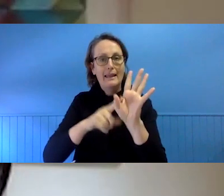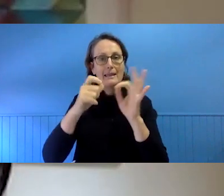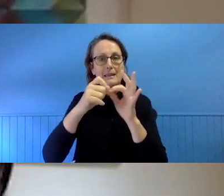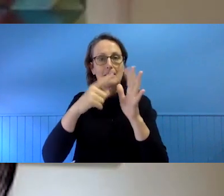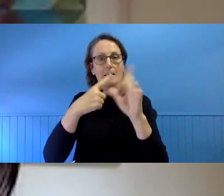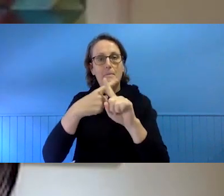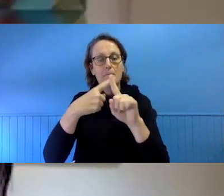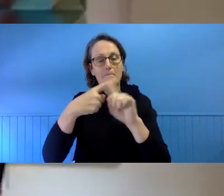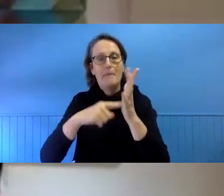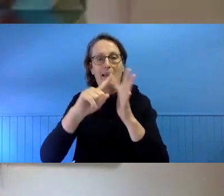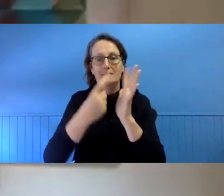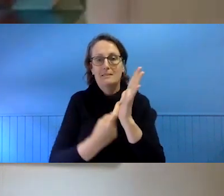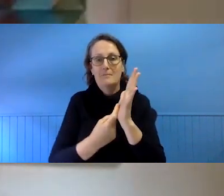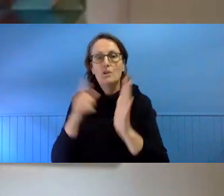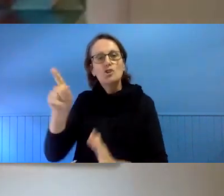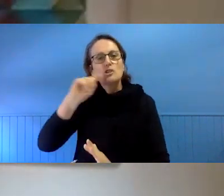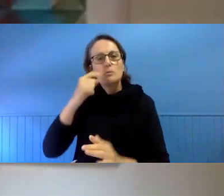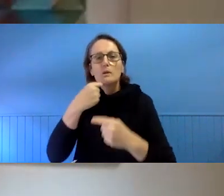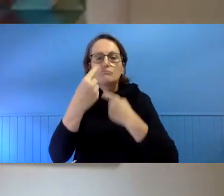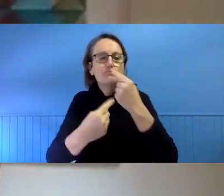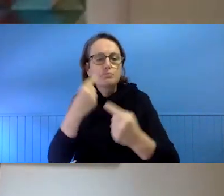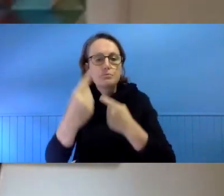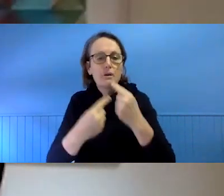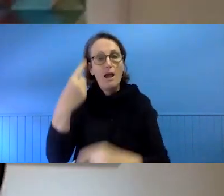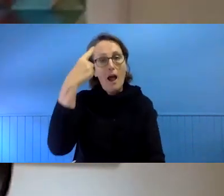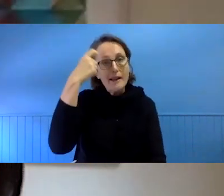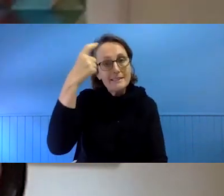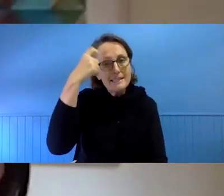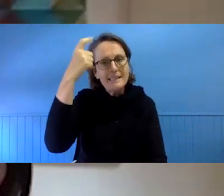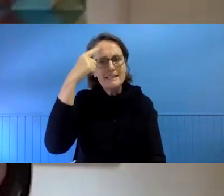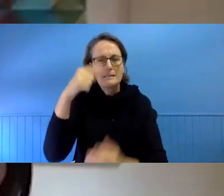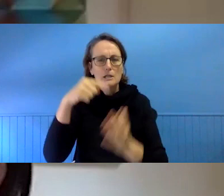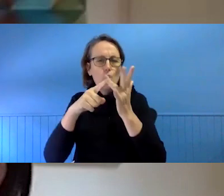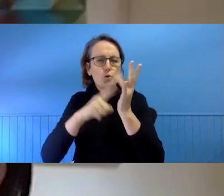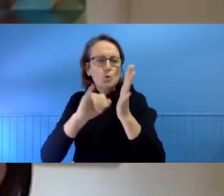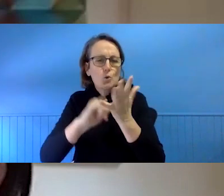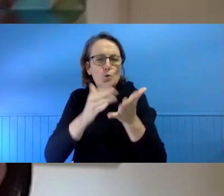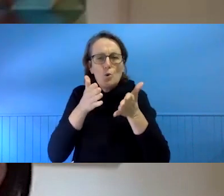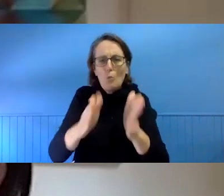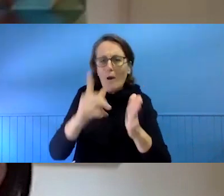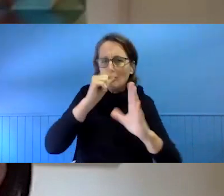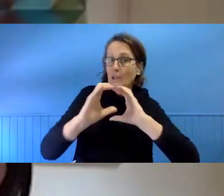will present a series of ideas, strategies and techniques for communication in a time of crisis.